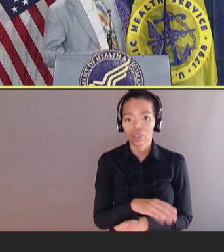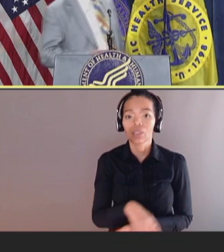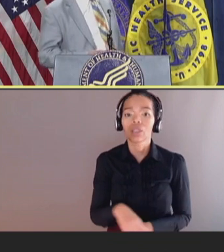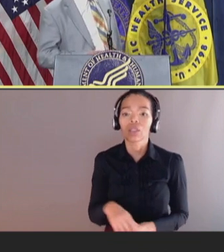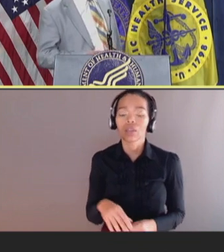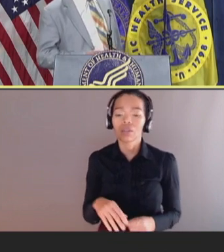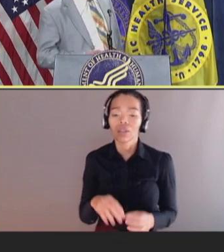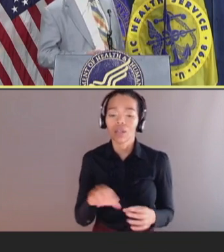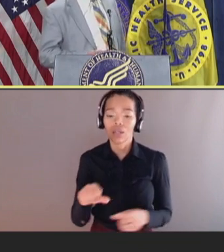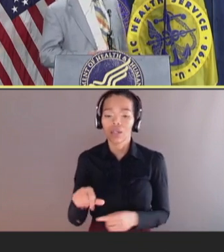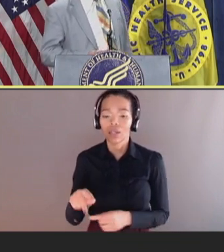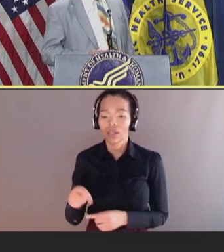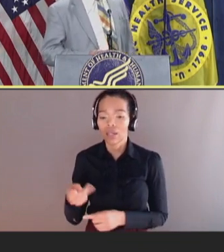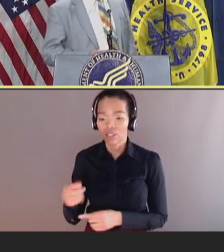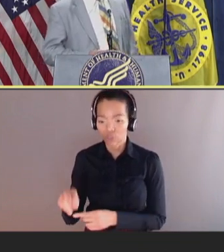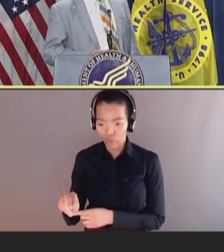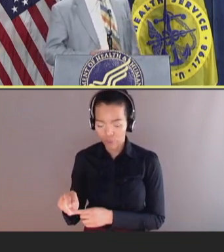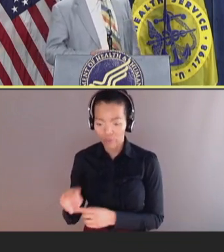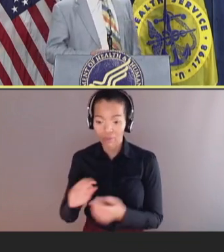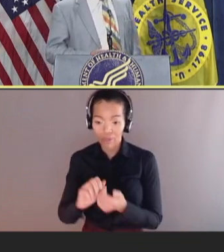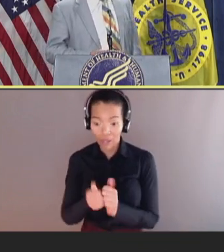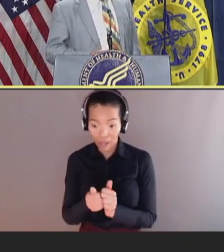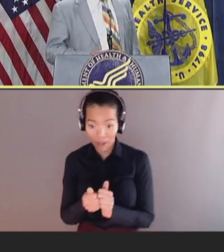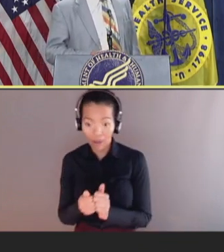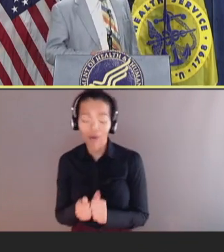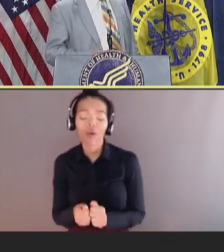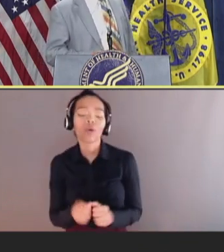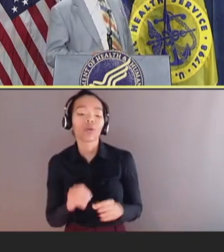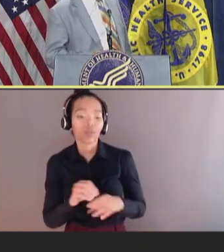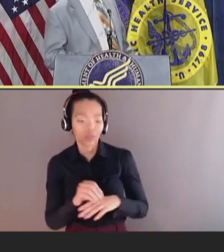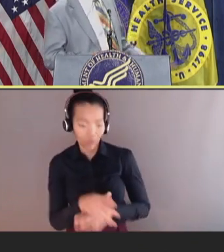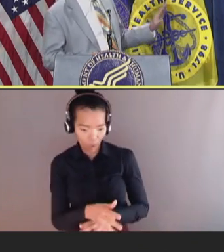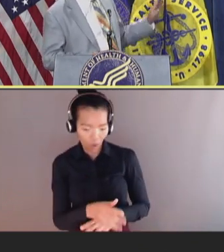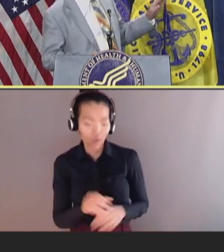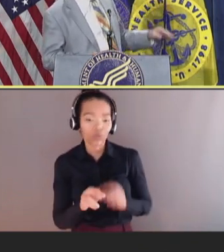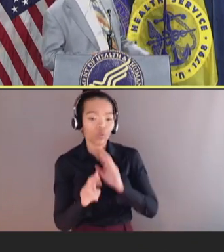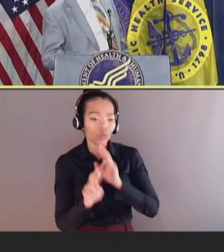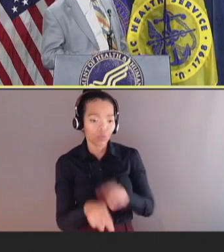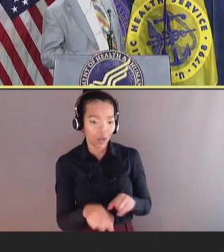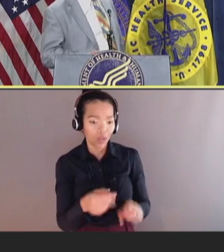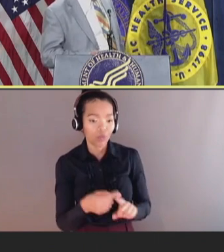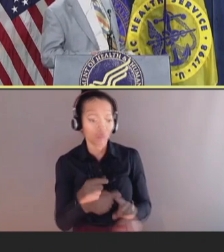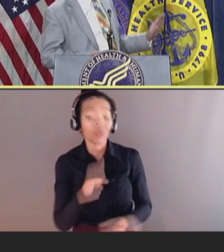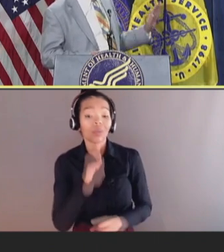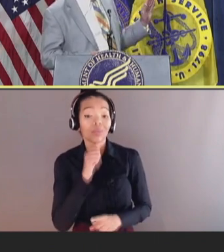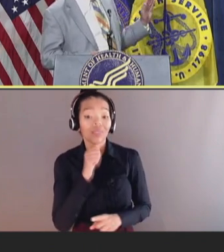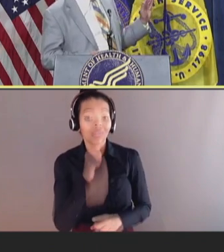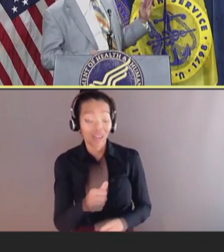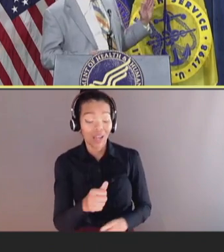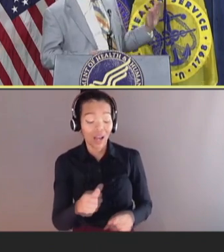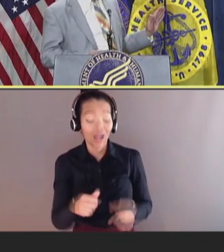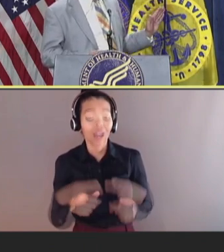by vaccination in non-human primates. At the top on the right, you can see that in both the blood